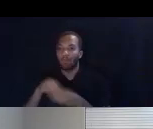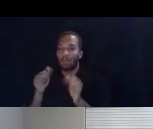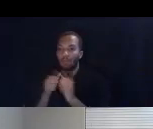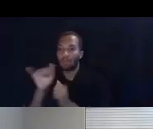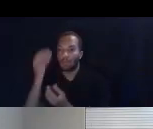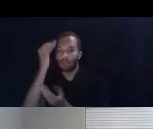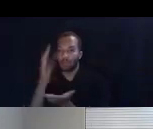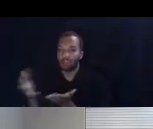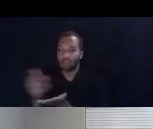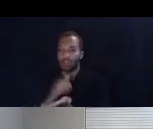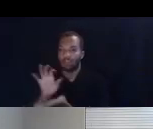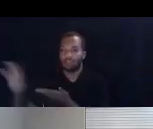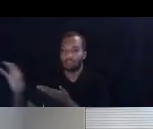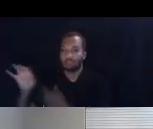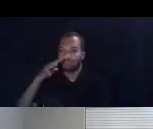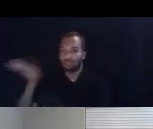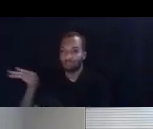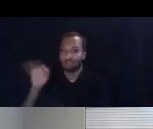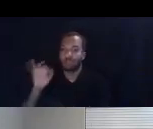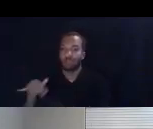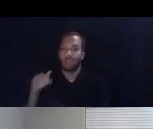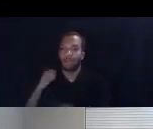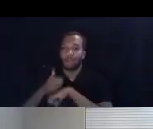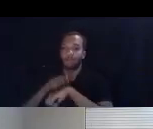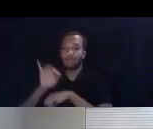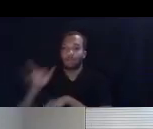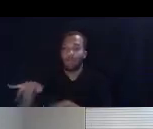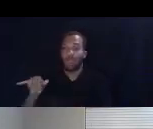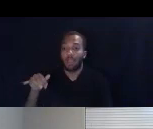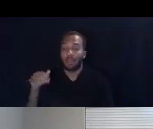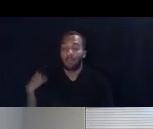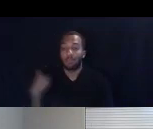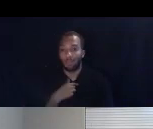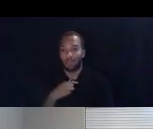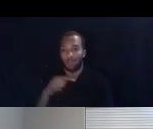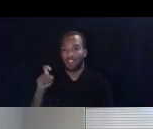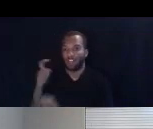And so based on that, the RCAC helped us identify communities.